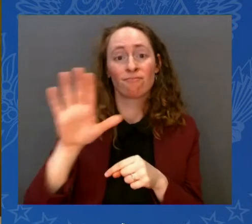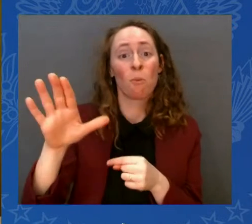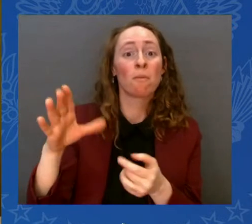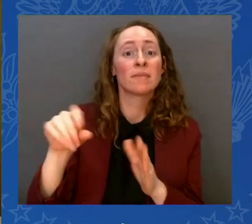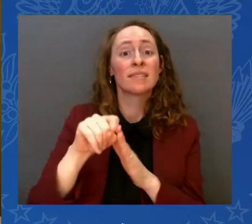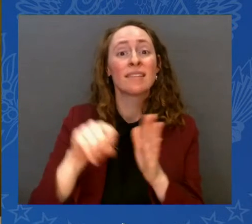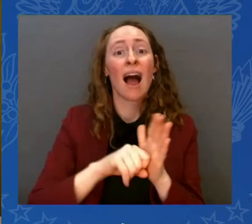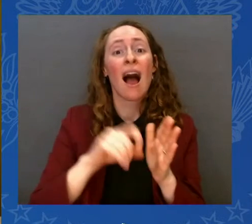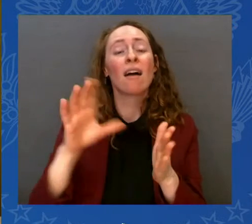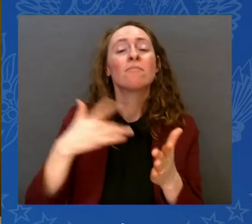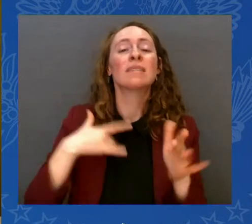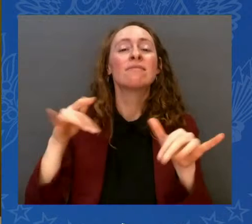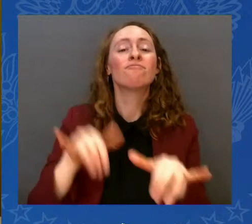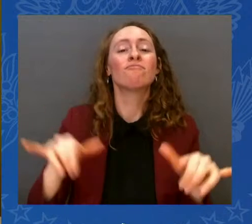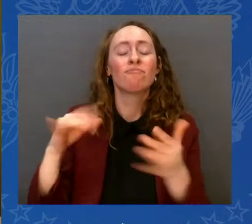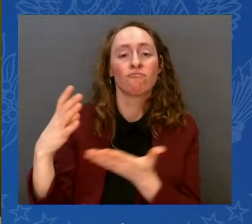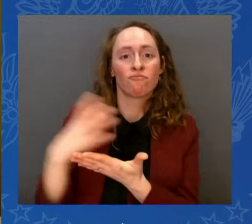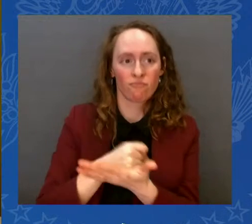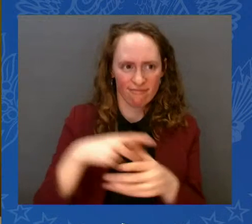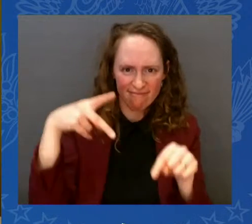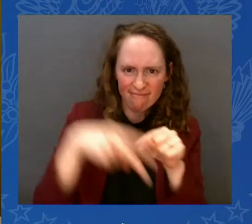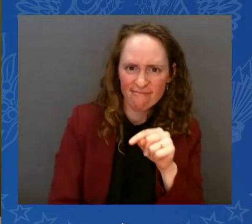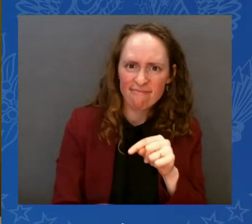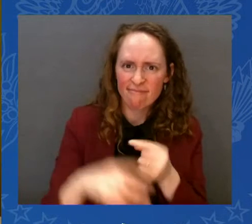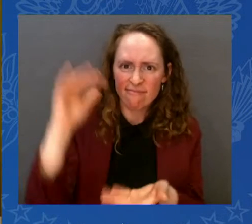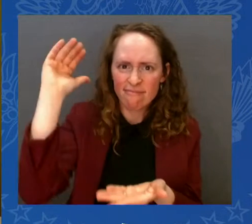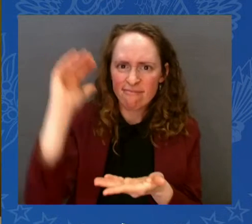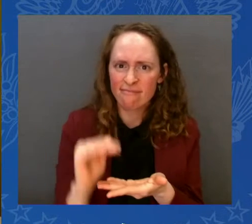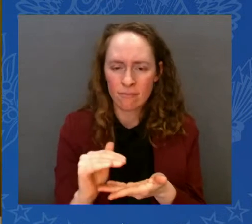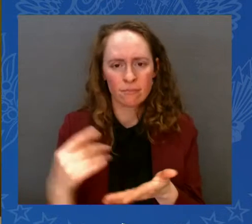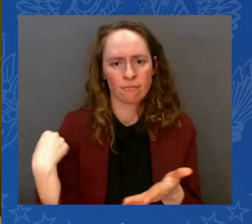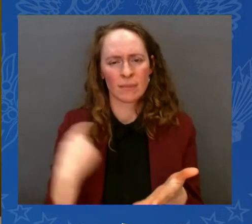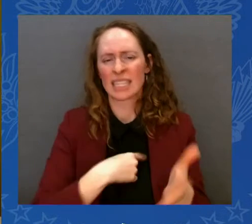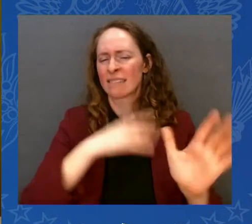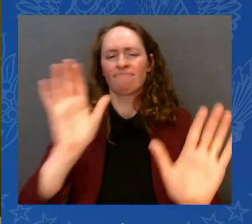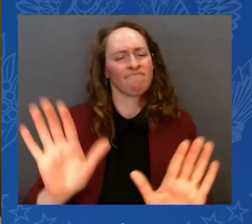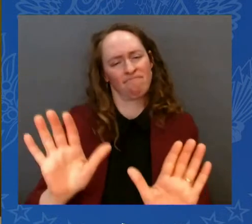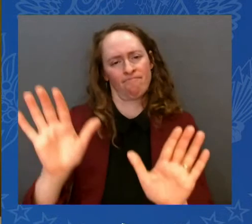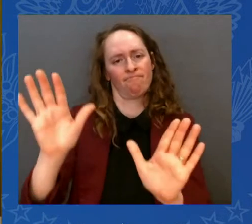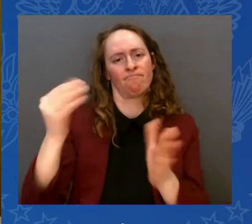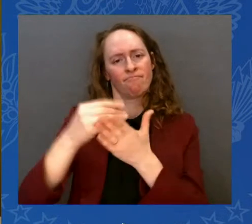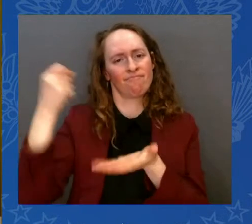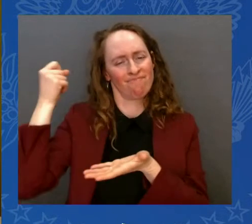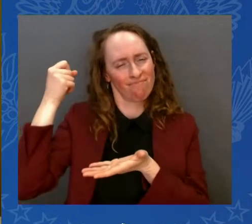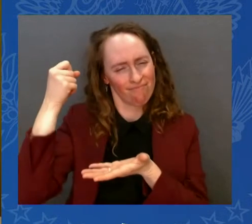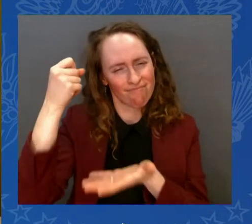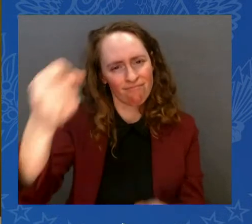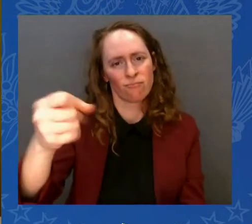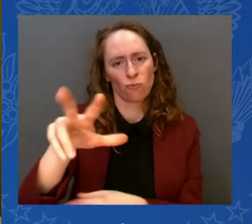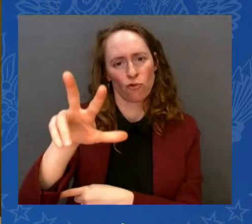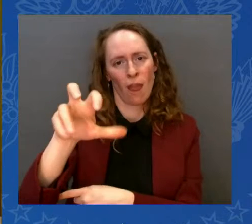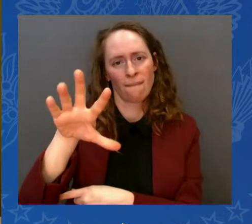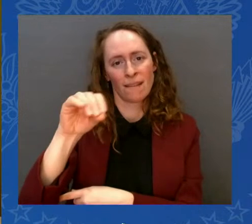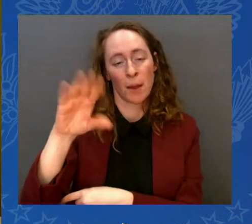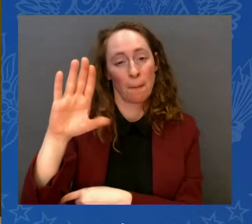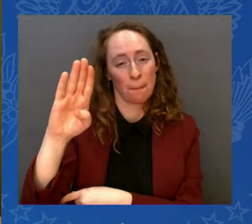for the first time in history and for -- to every state, city, county, you shore up your budgets, your painful layoffs.